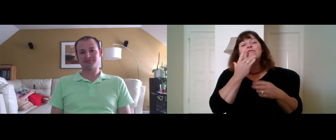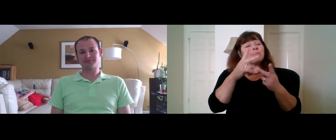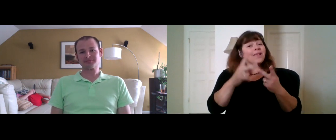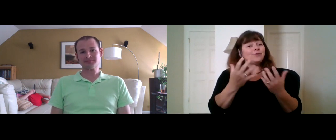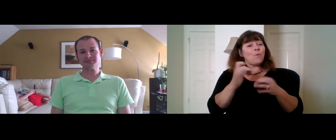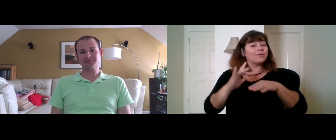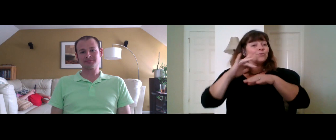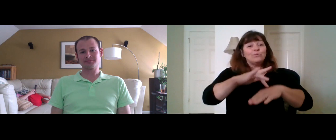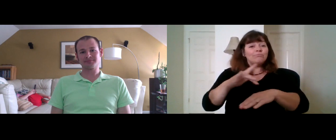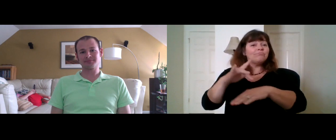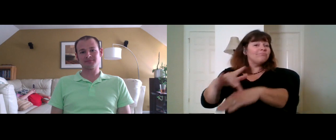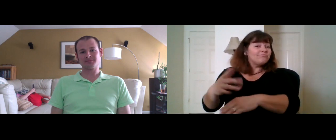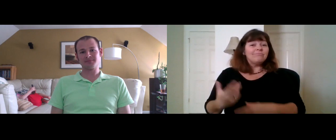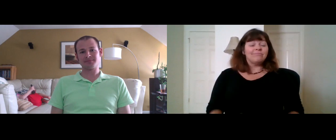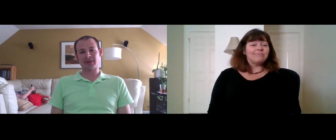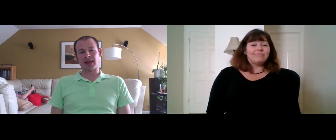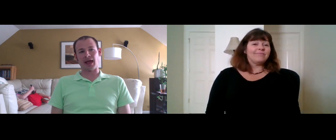Any favorite places that you want to travel to?